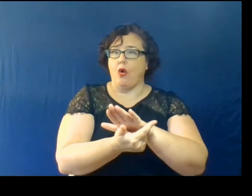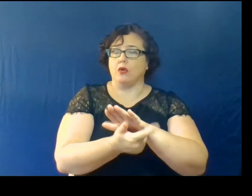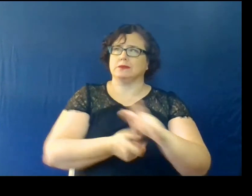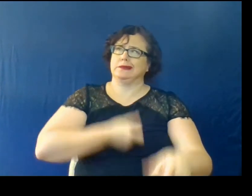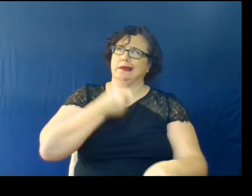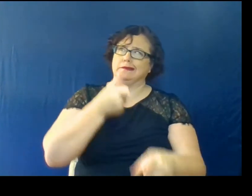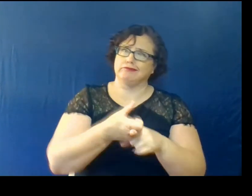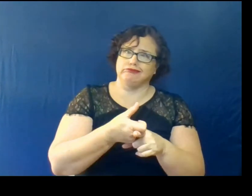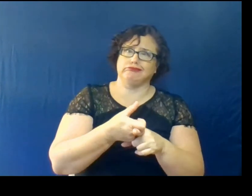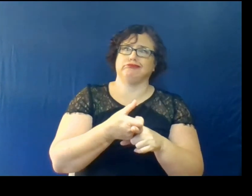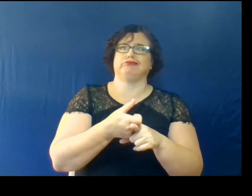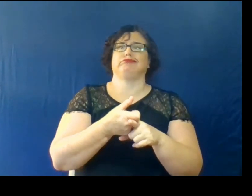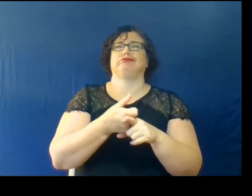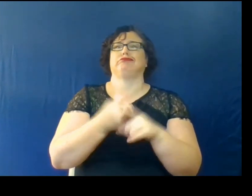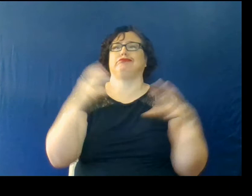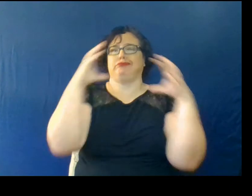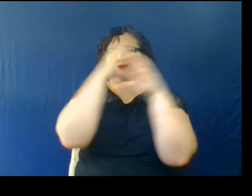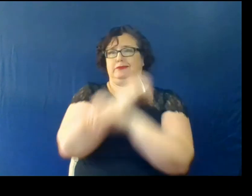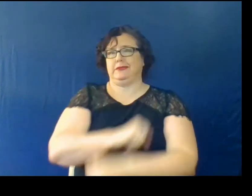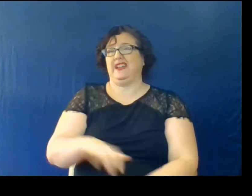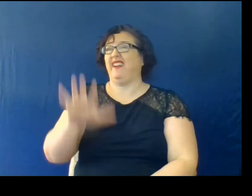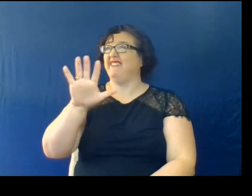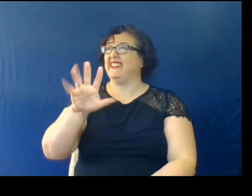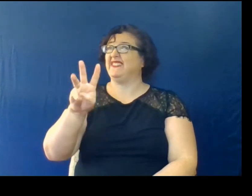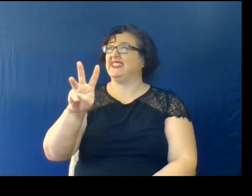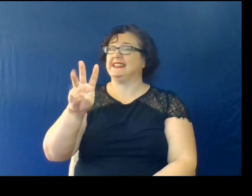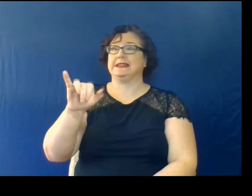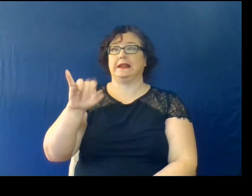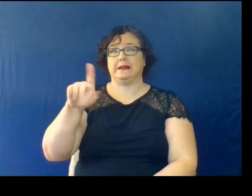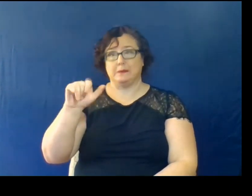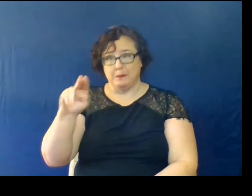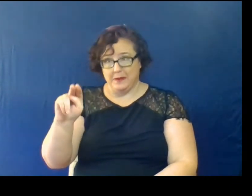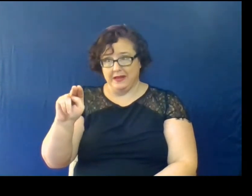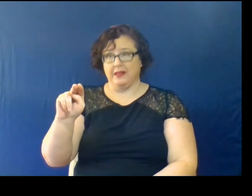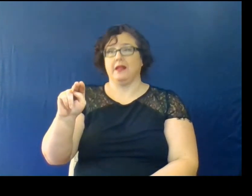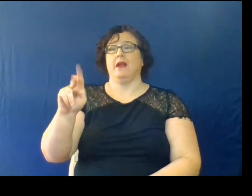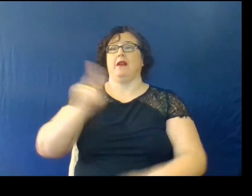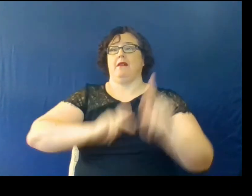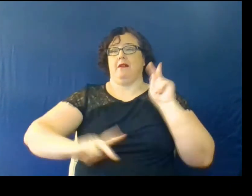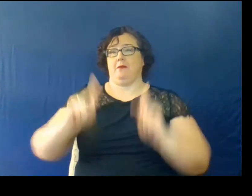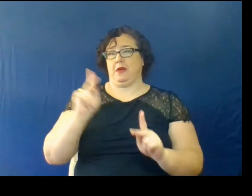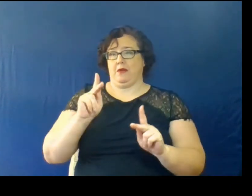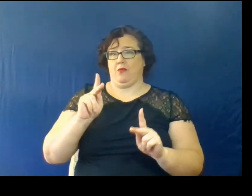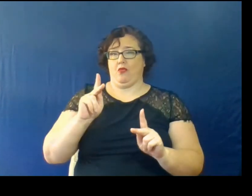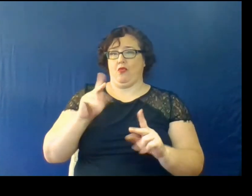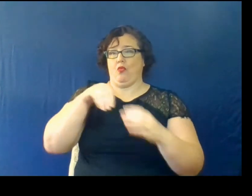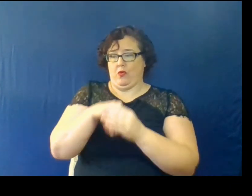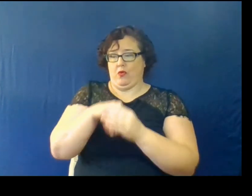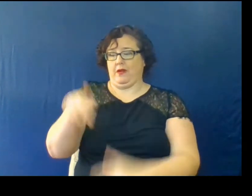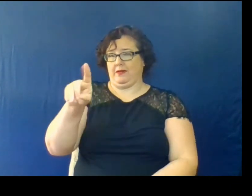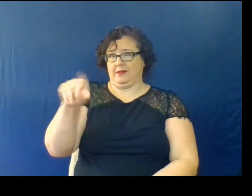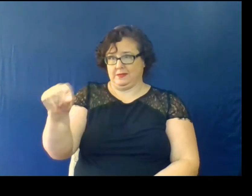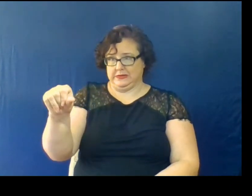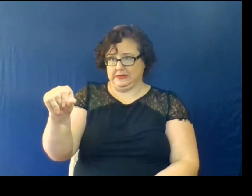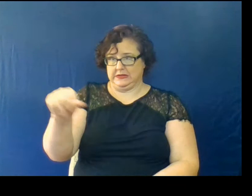the estimated 56 million individuals in this country with disabilities. So exercising your